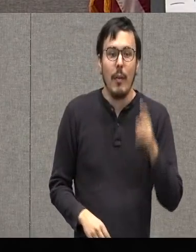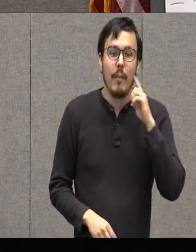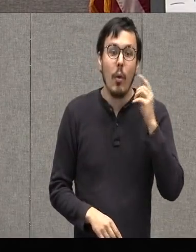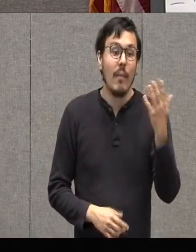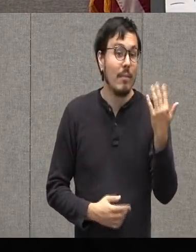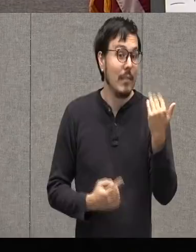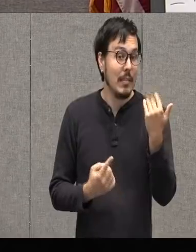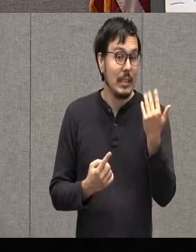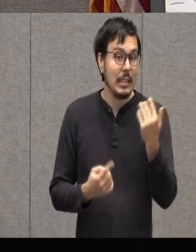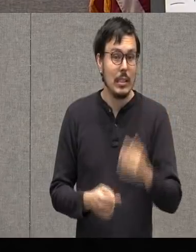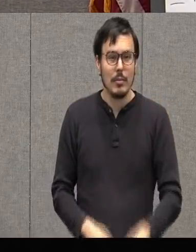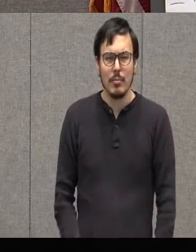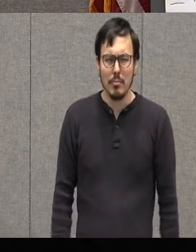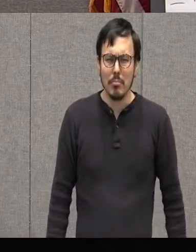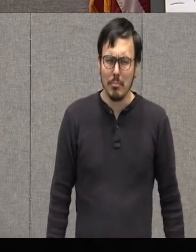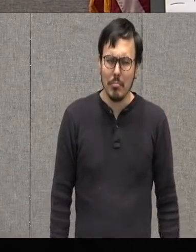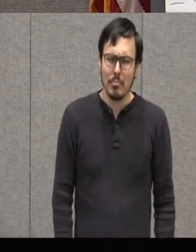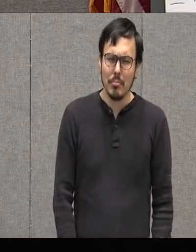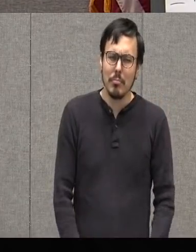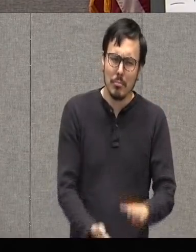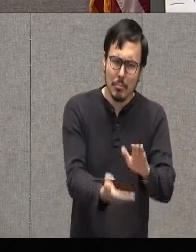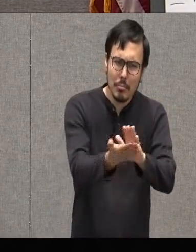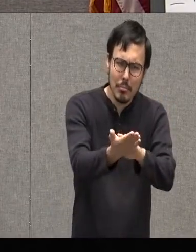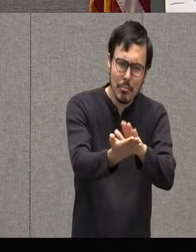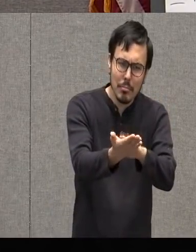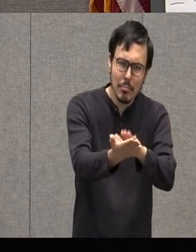Great job. That's one way to make the number 15.